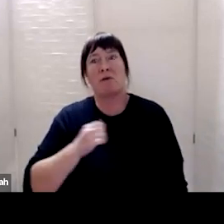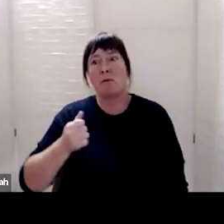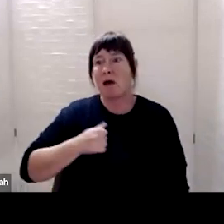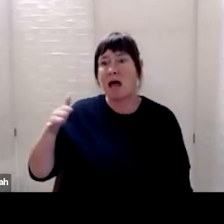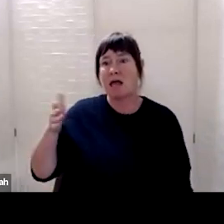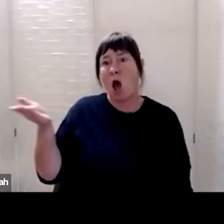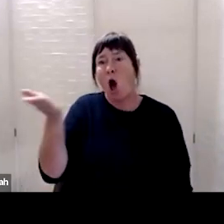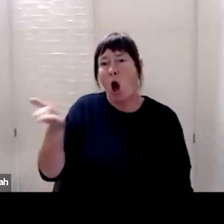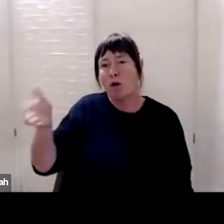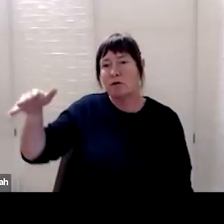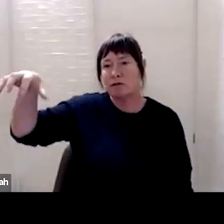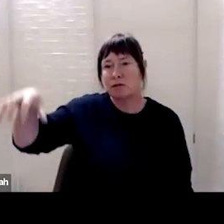and what does a coach do?